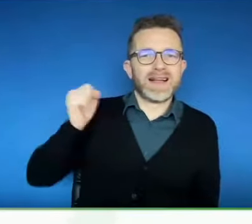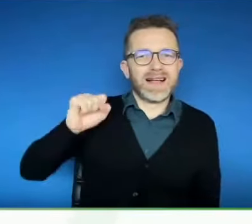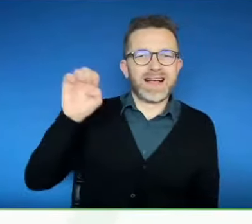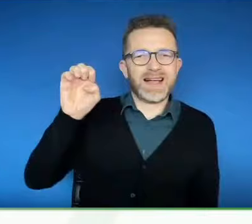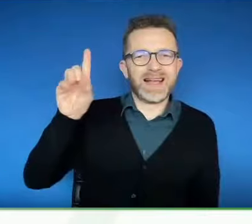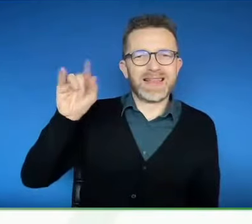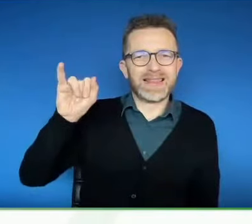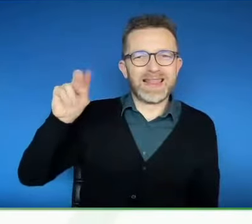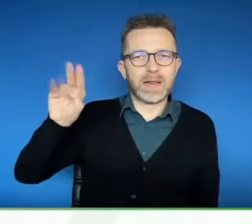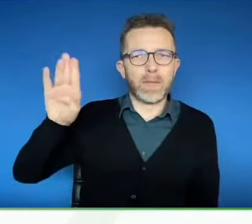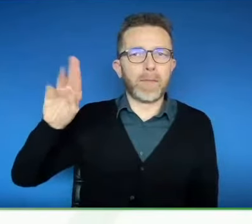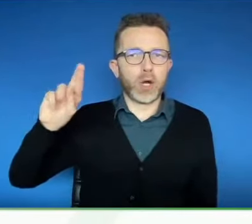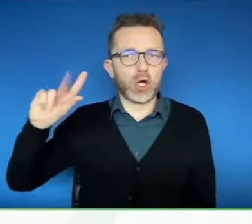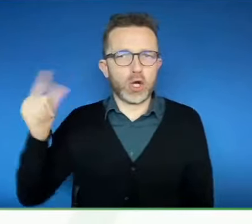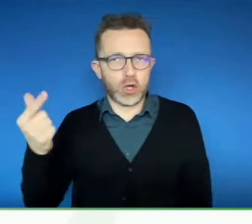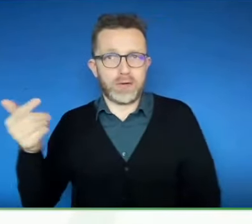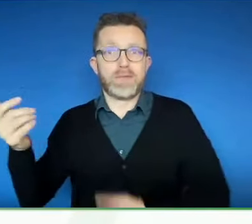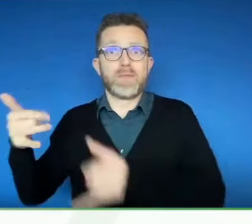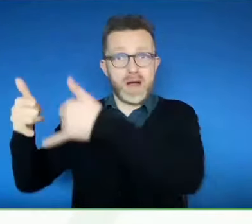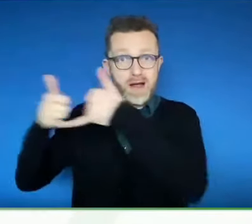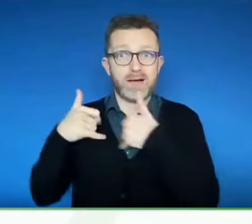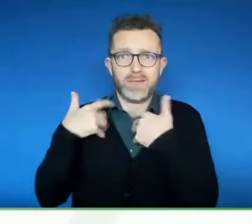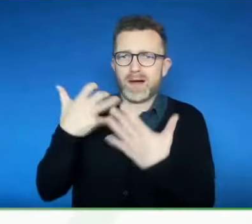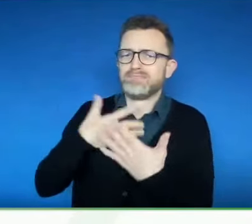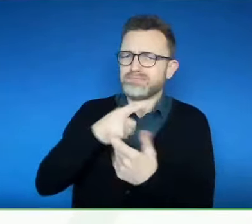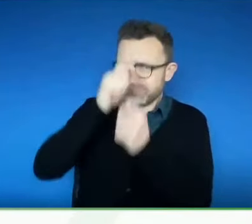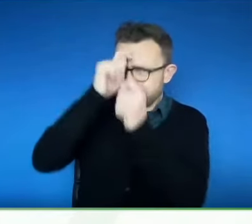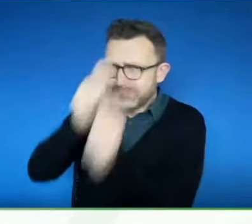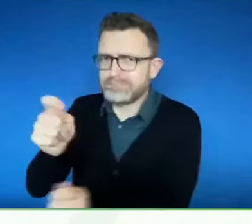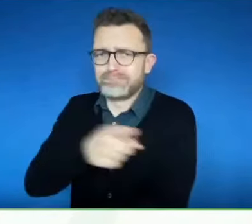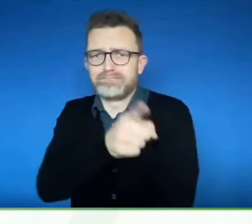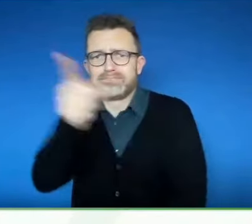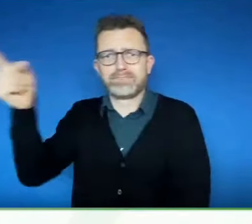Victorians have had contact with a disabled teacher, 41% of disabled